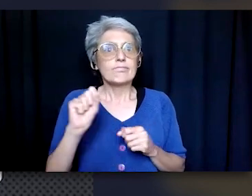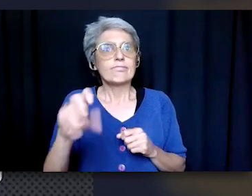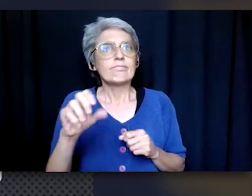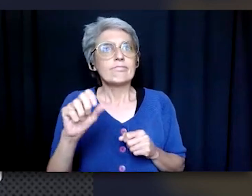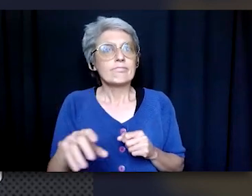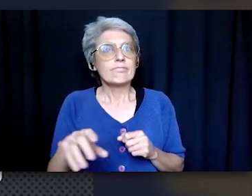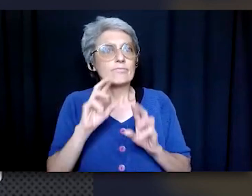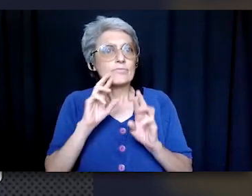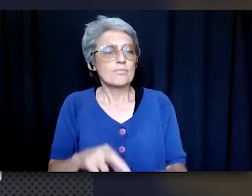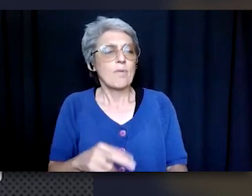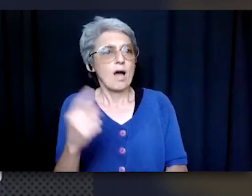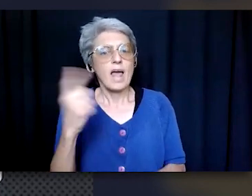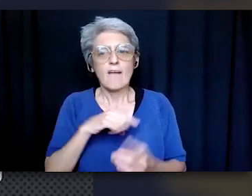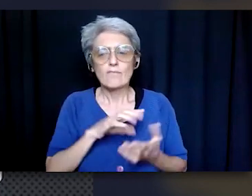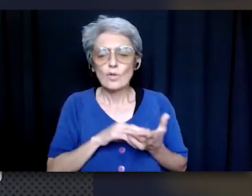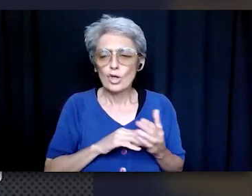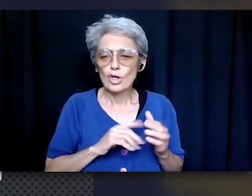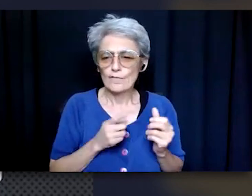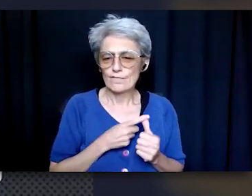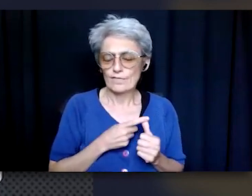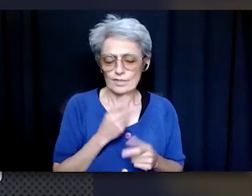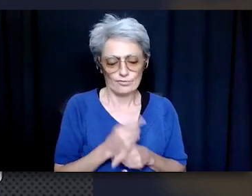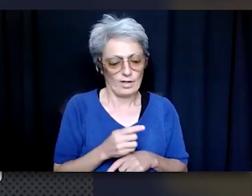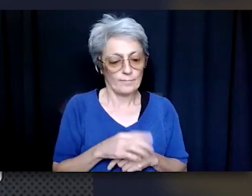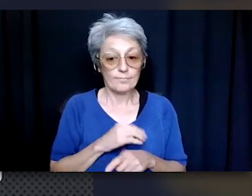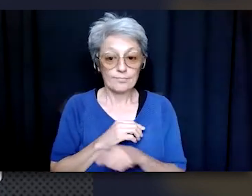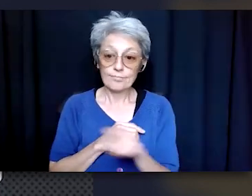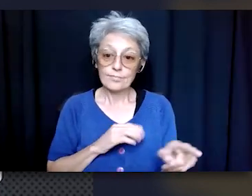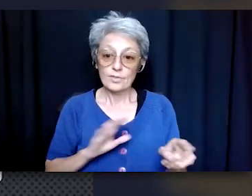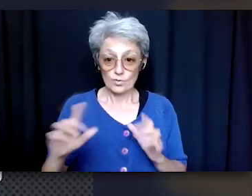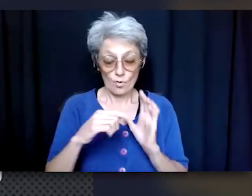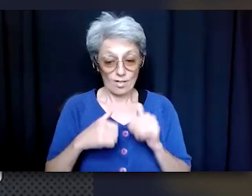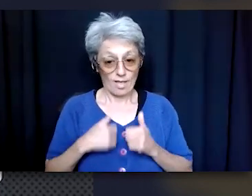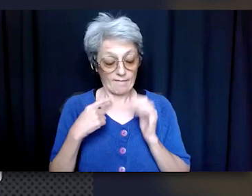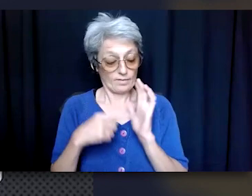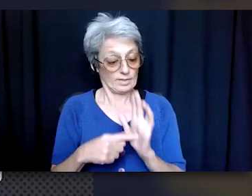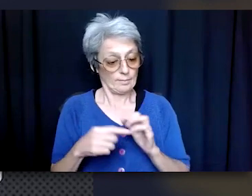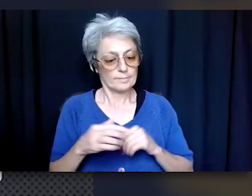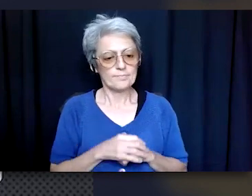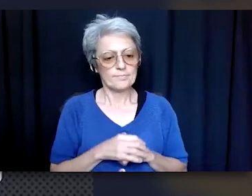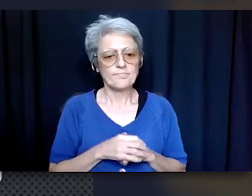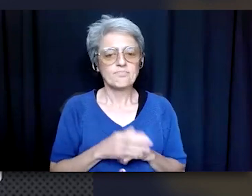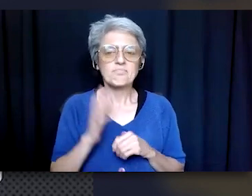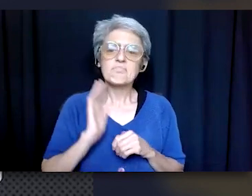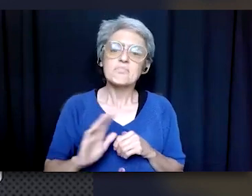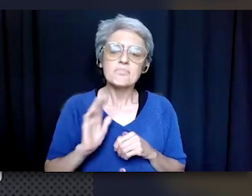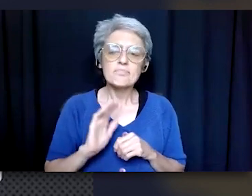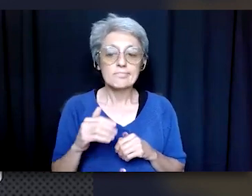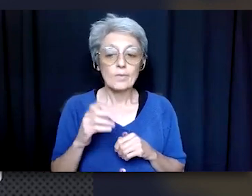have ever, in your own personal lives, had to do something but on the journey somewhere you